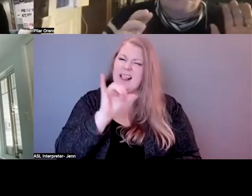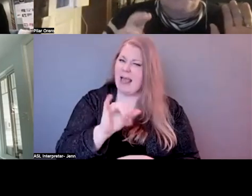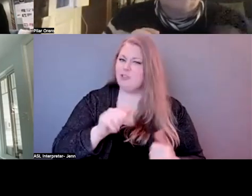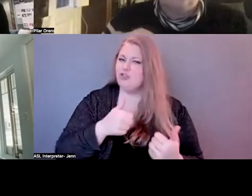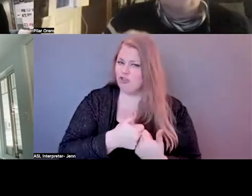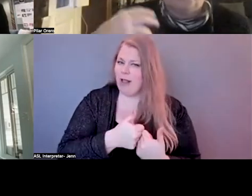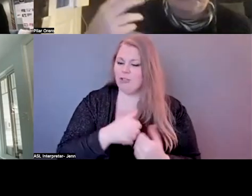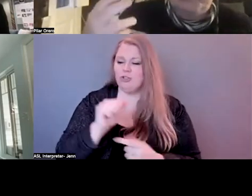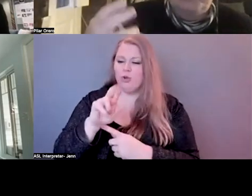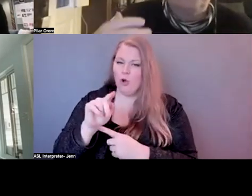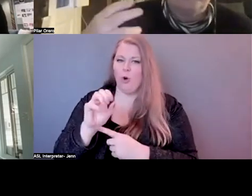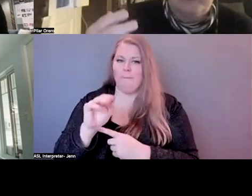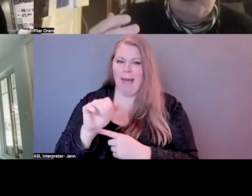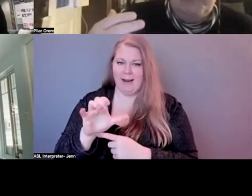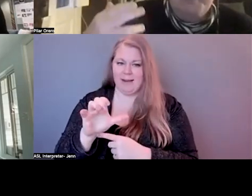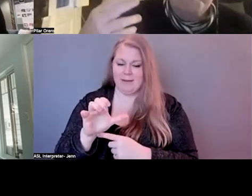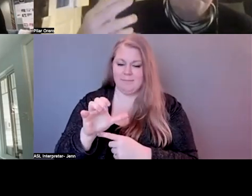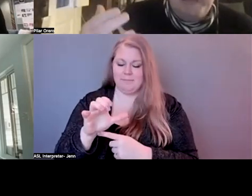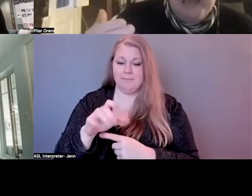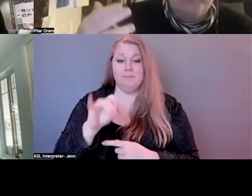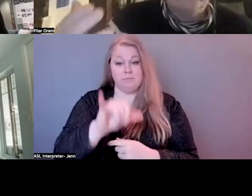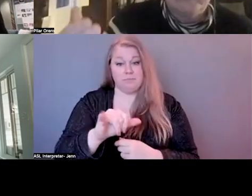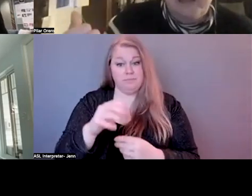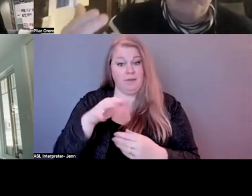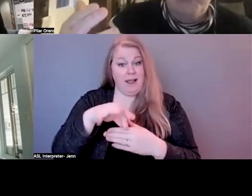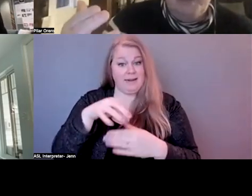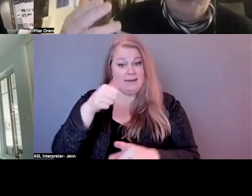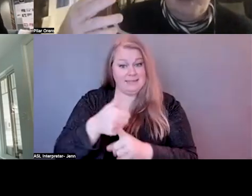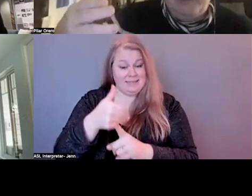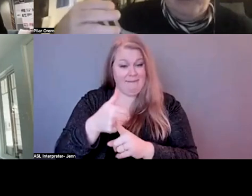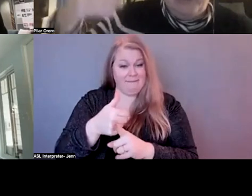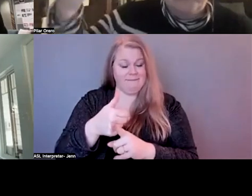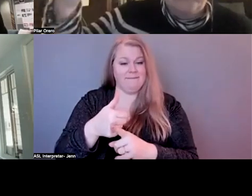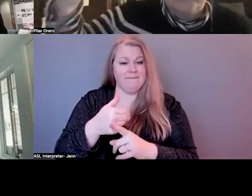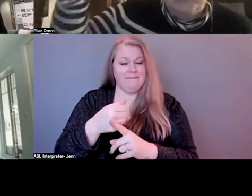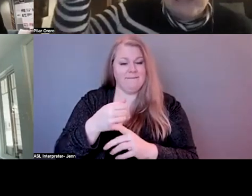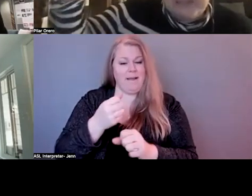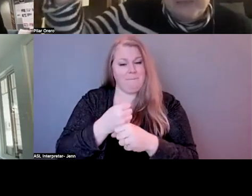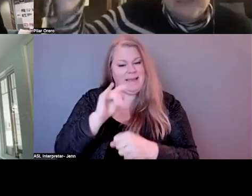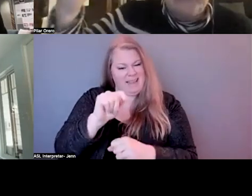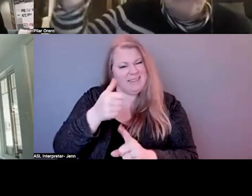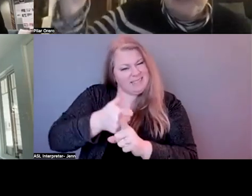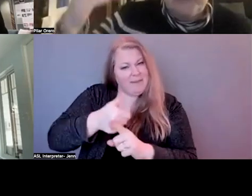Automatically, the content in itself making itself accessible in a different -- in different